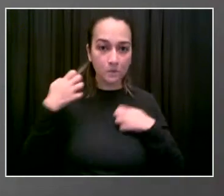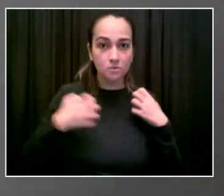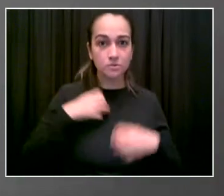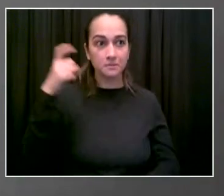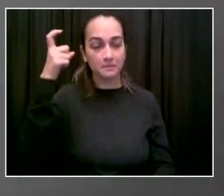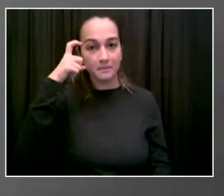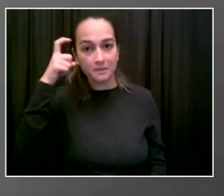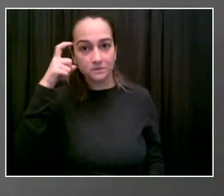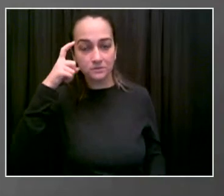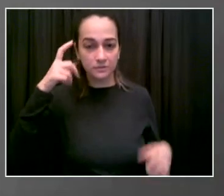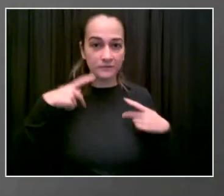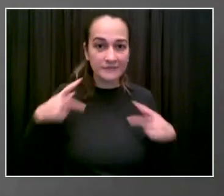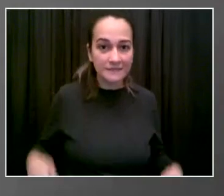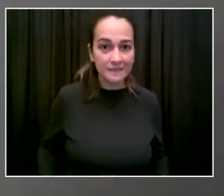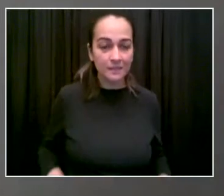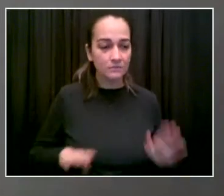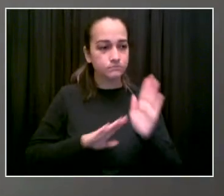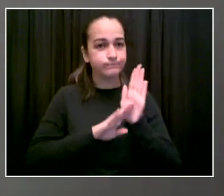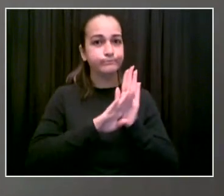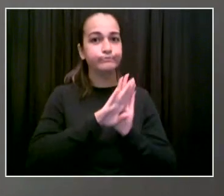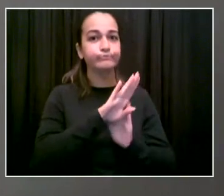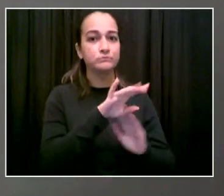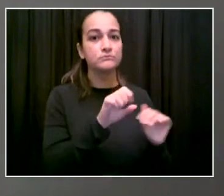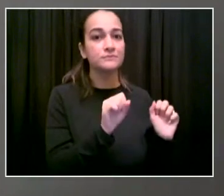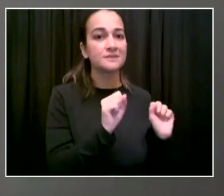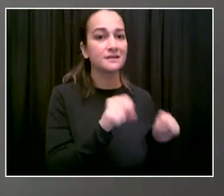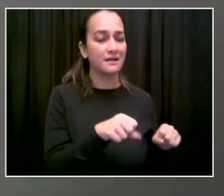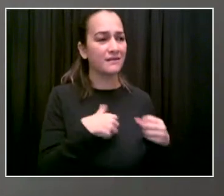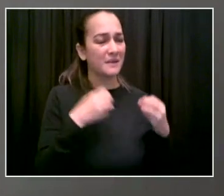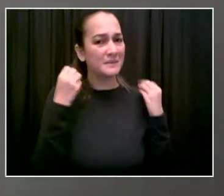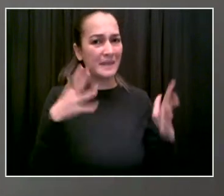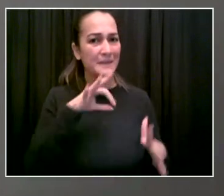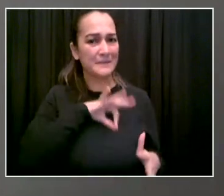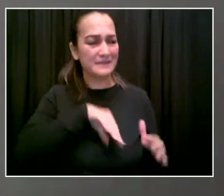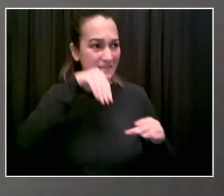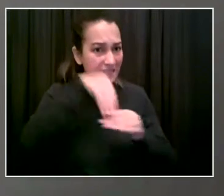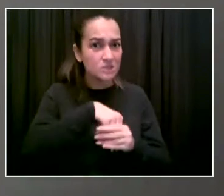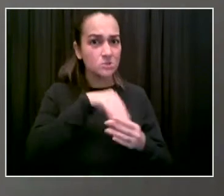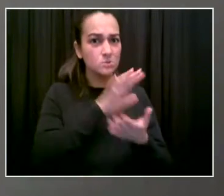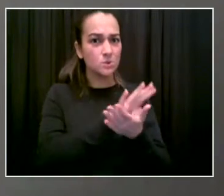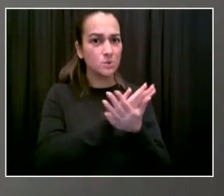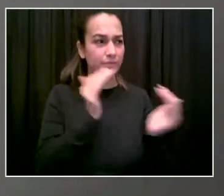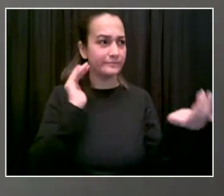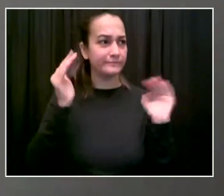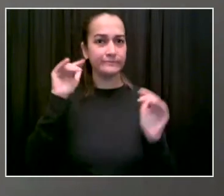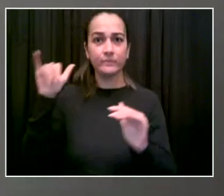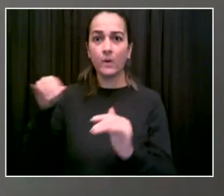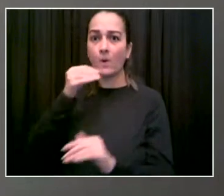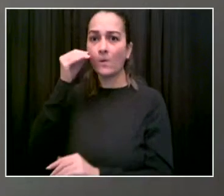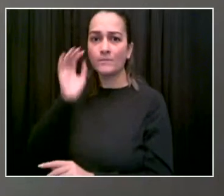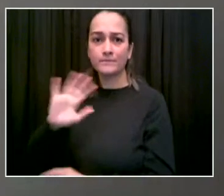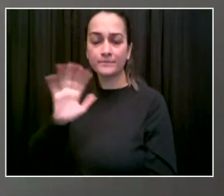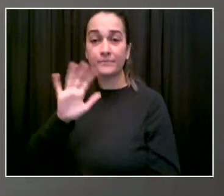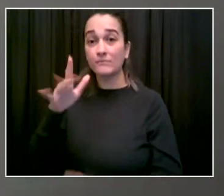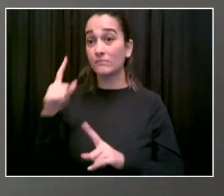PHYSICAL AND EMOTIONAL HEALTH . WE ALSO SAW LAST YEAR THAT BECAUSE OF THE SAFETYM EASURES